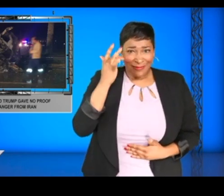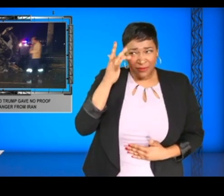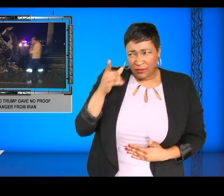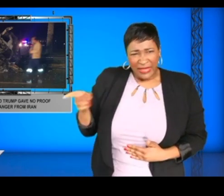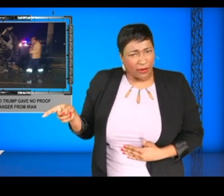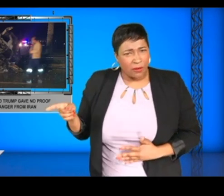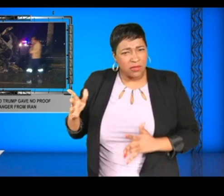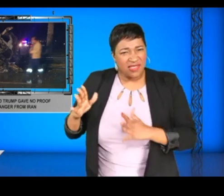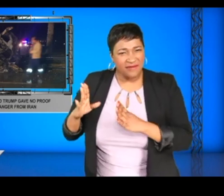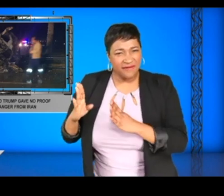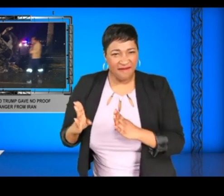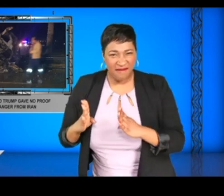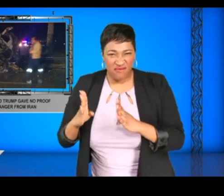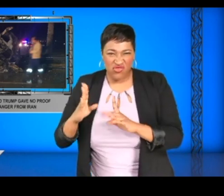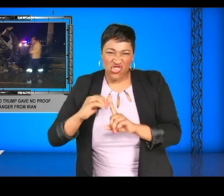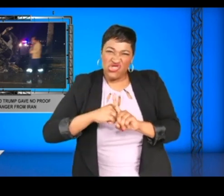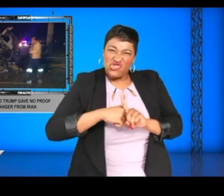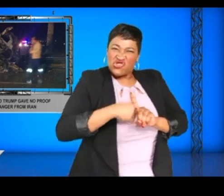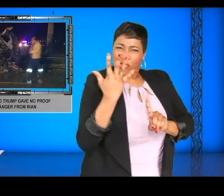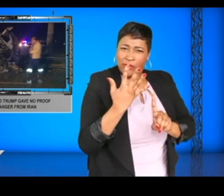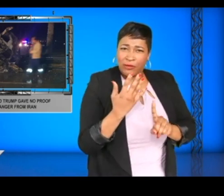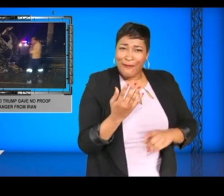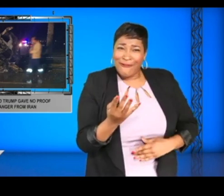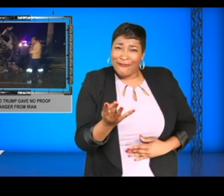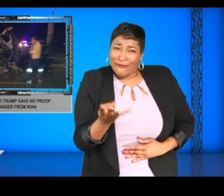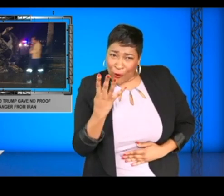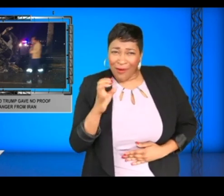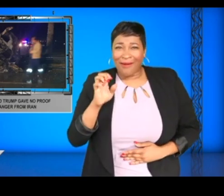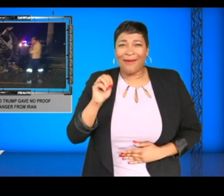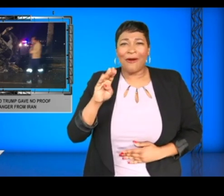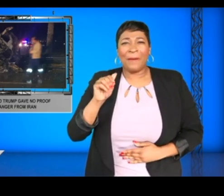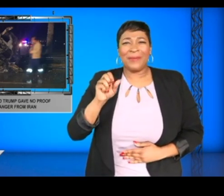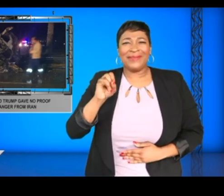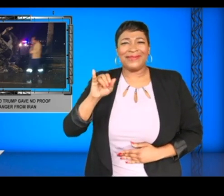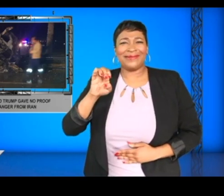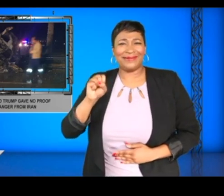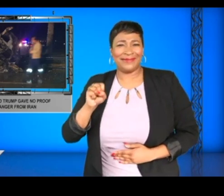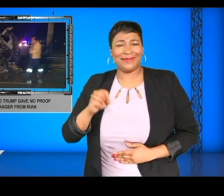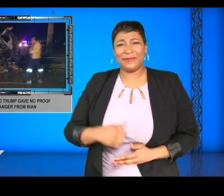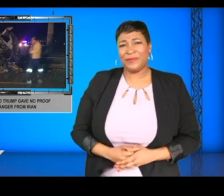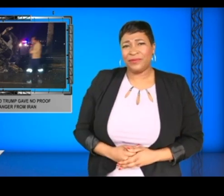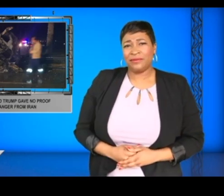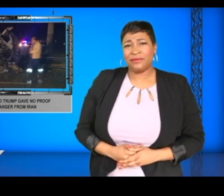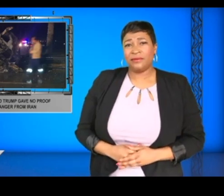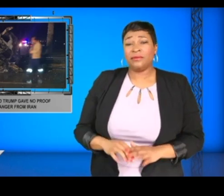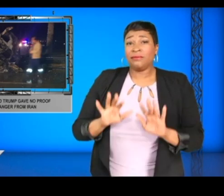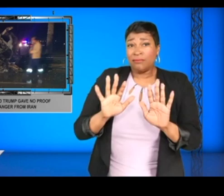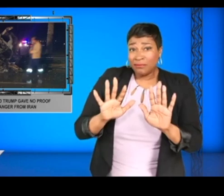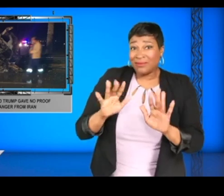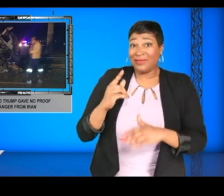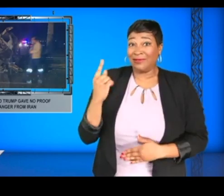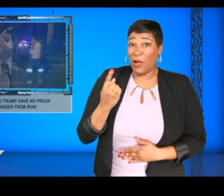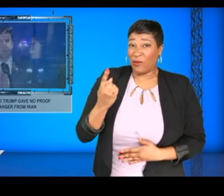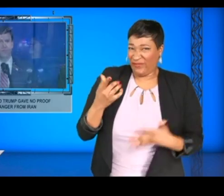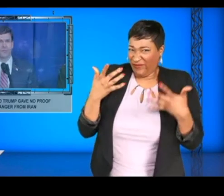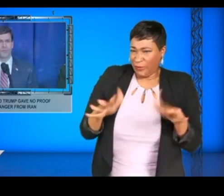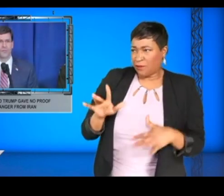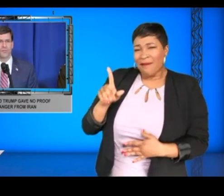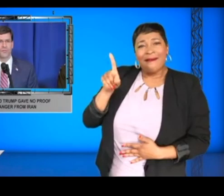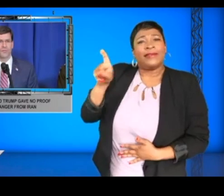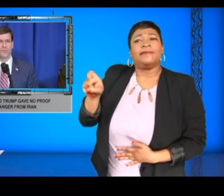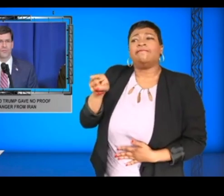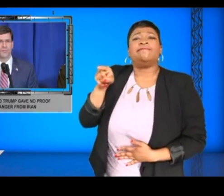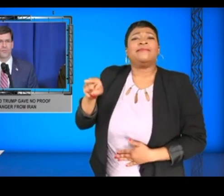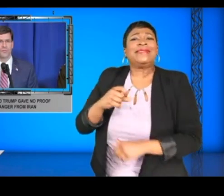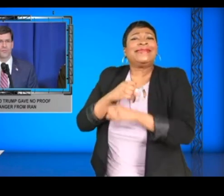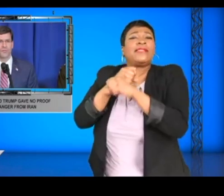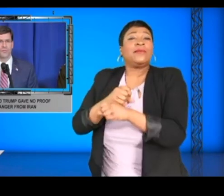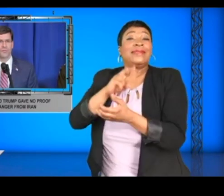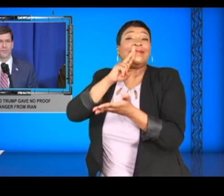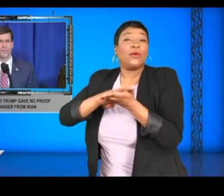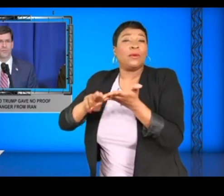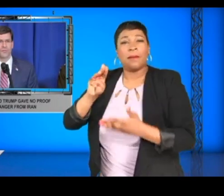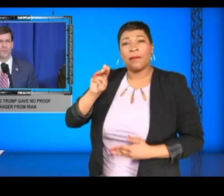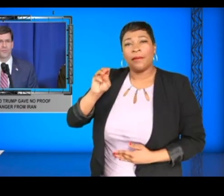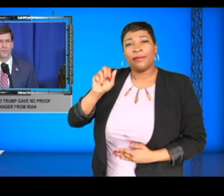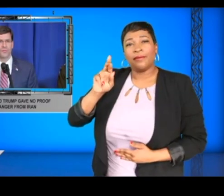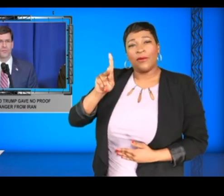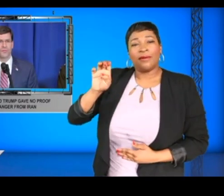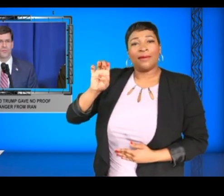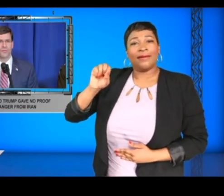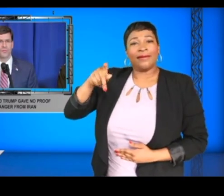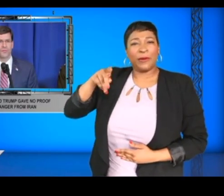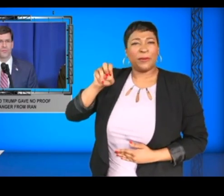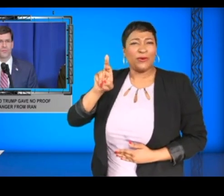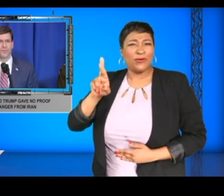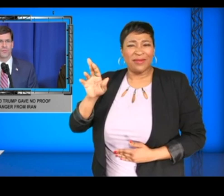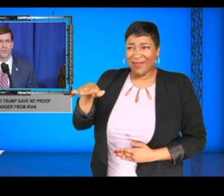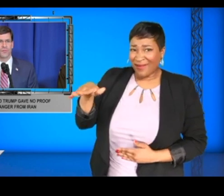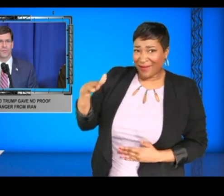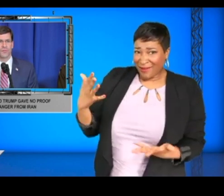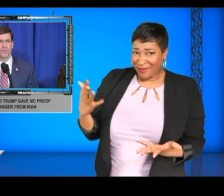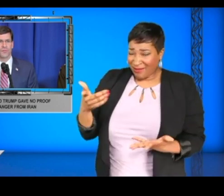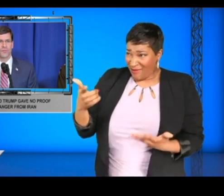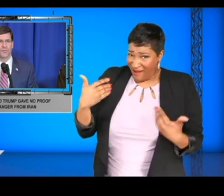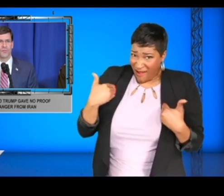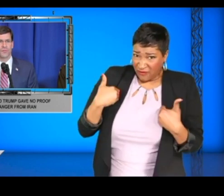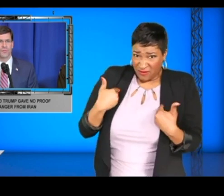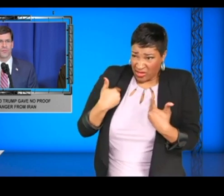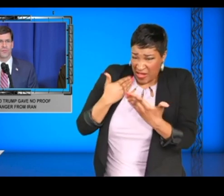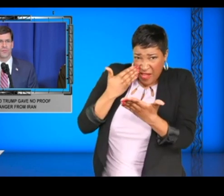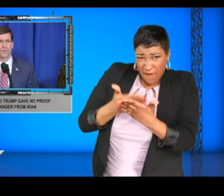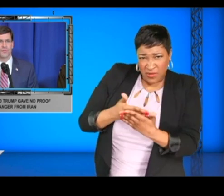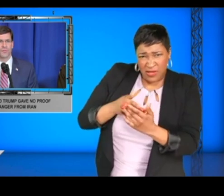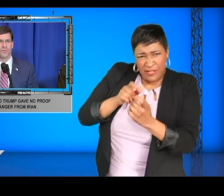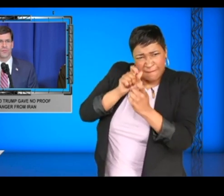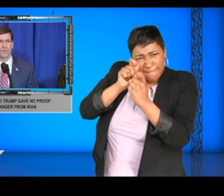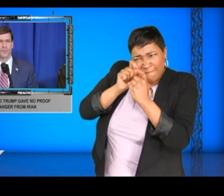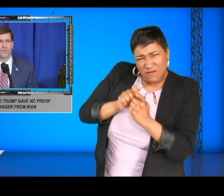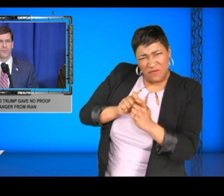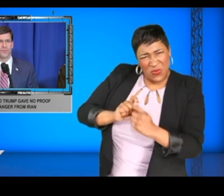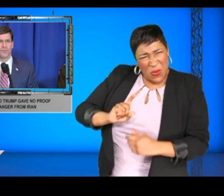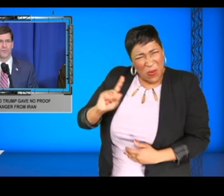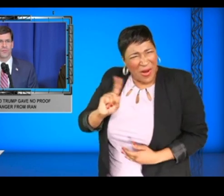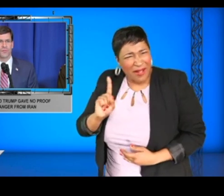US because he was planning attacks on four embassies.